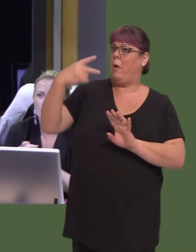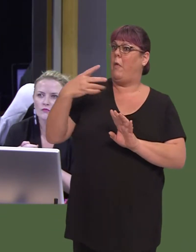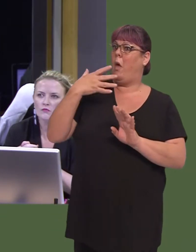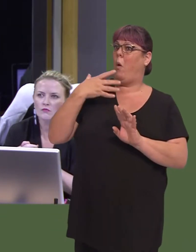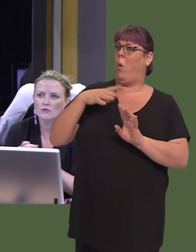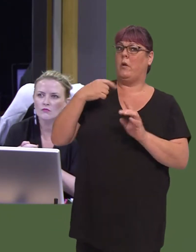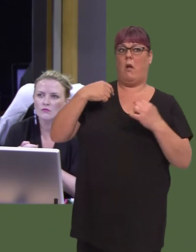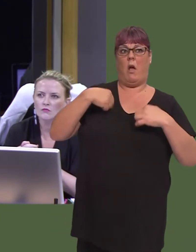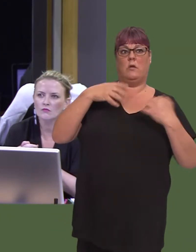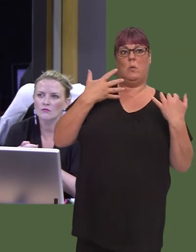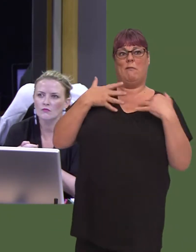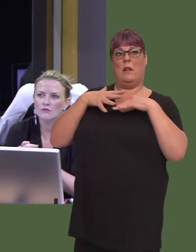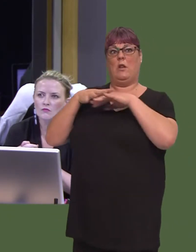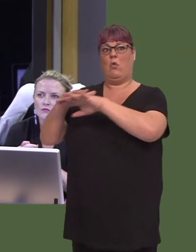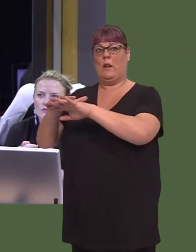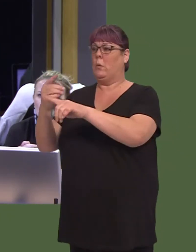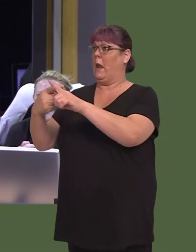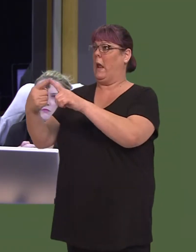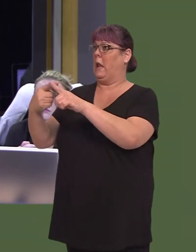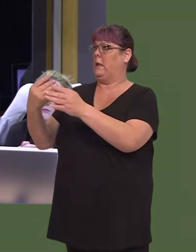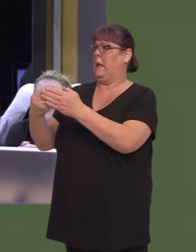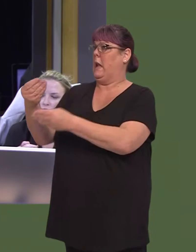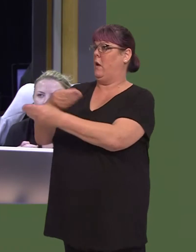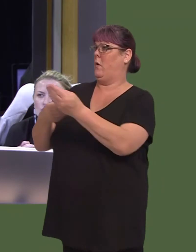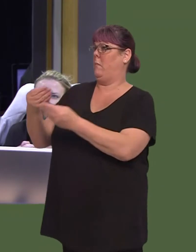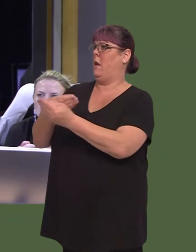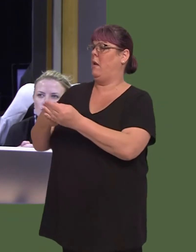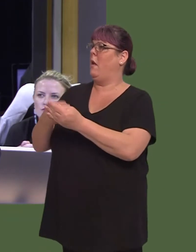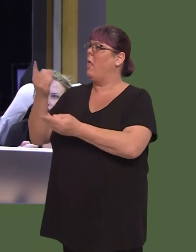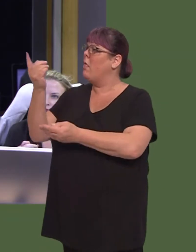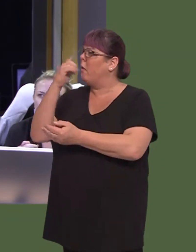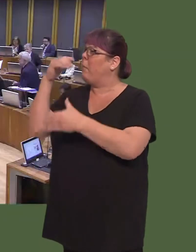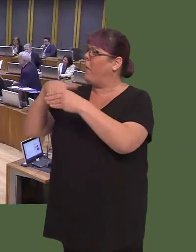No development such as the wellness village, given the fact that it is a wellness village,